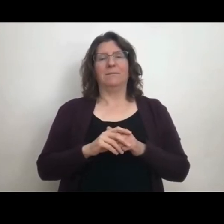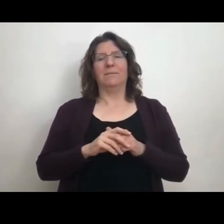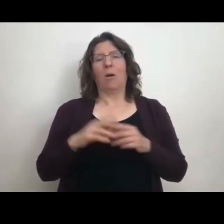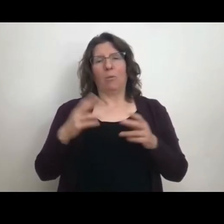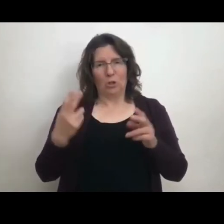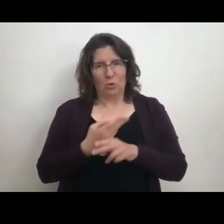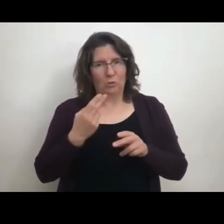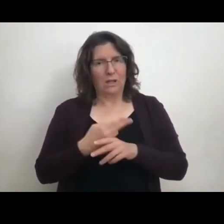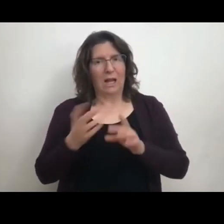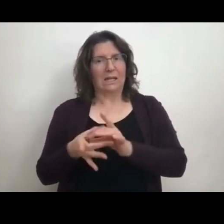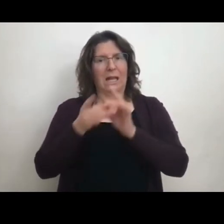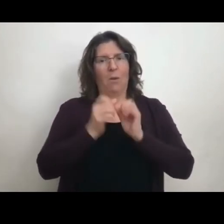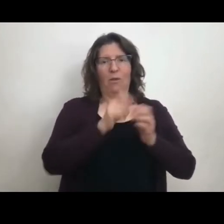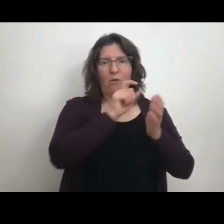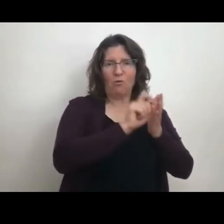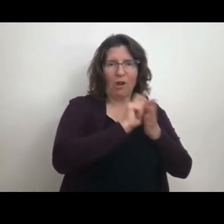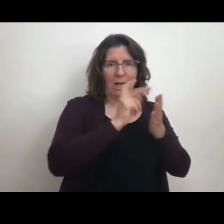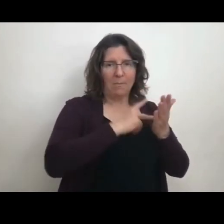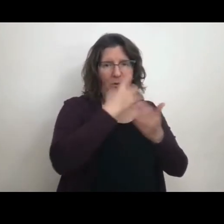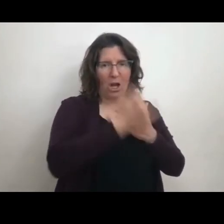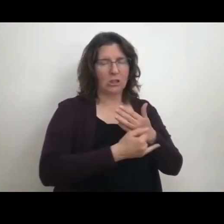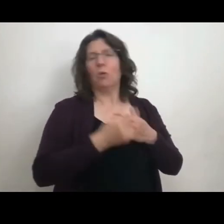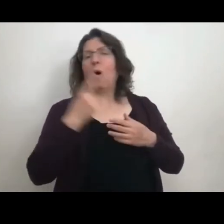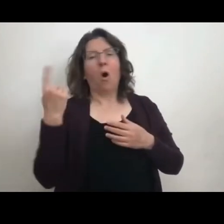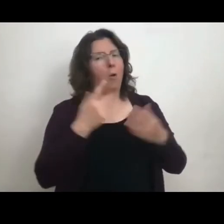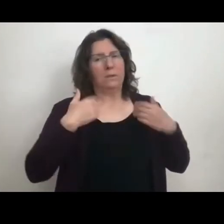So the students had to do a writing project reflecting that period.